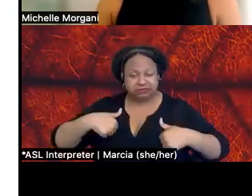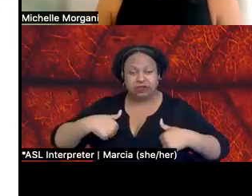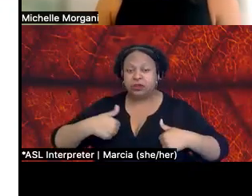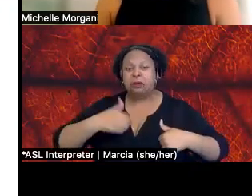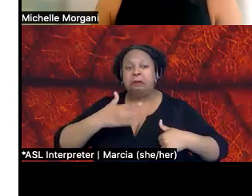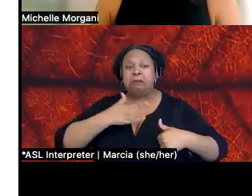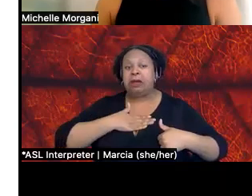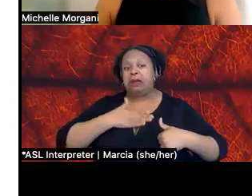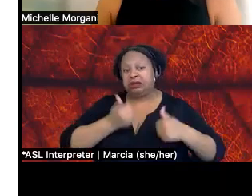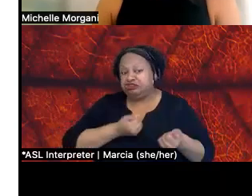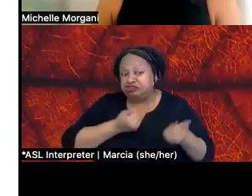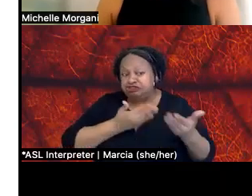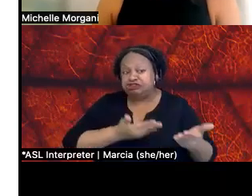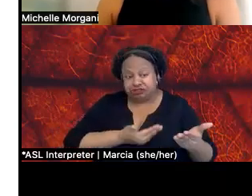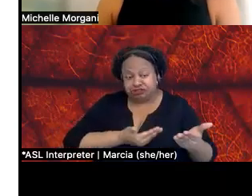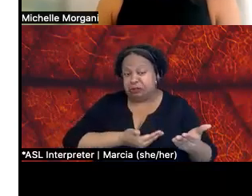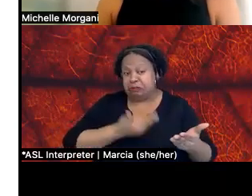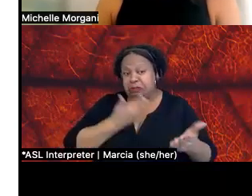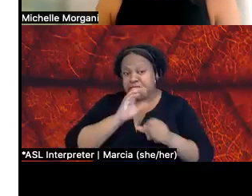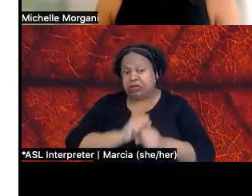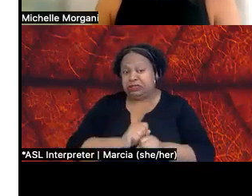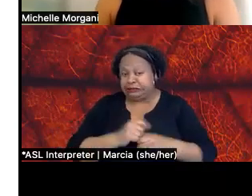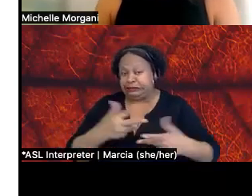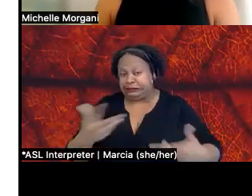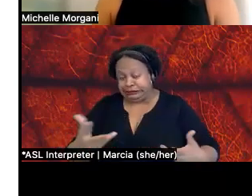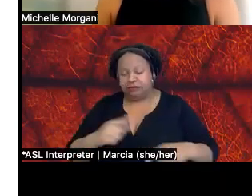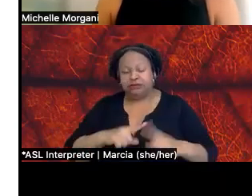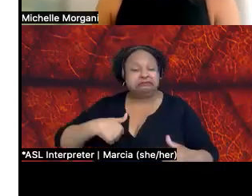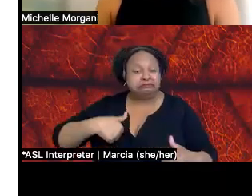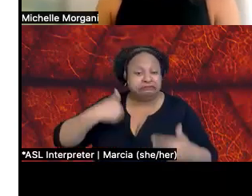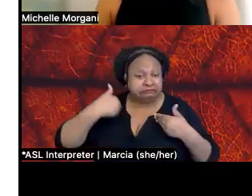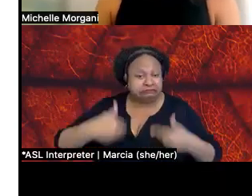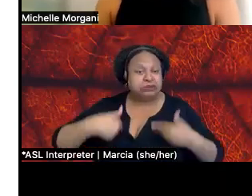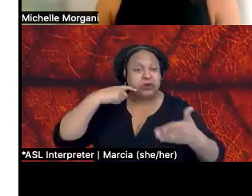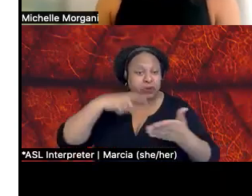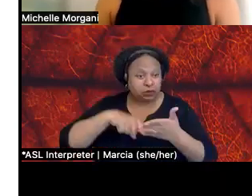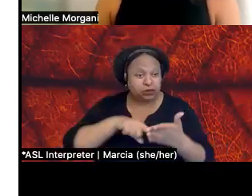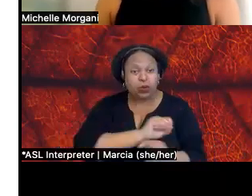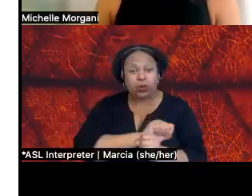But I have noticed over the years of working with medical students that